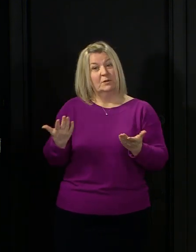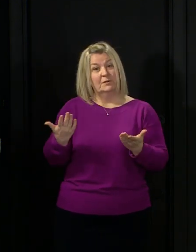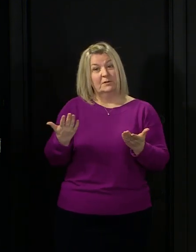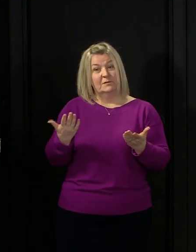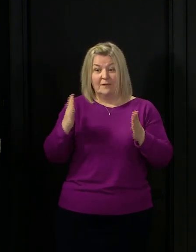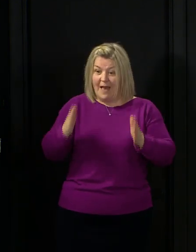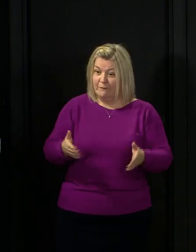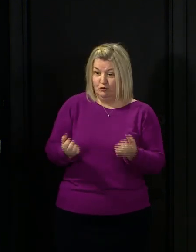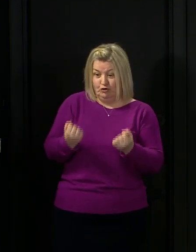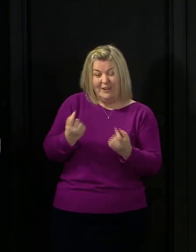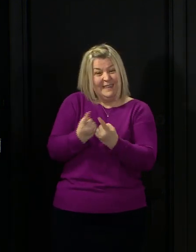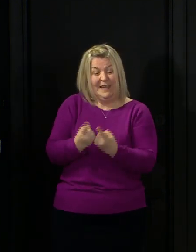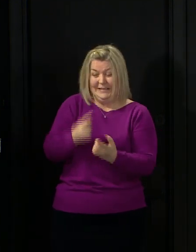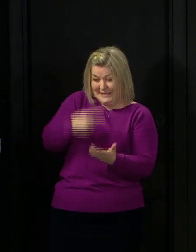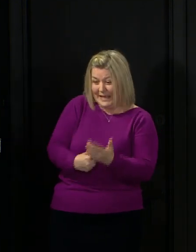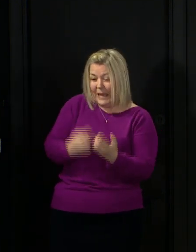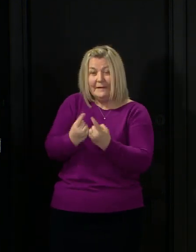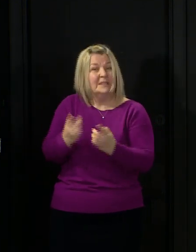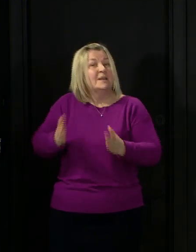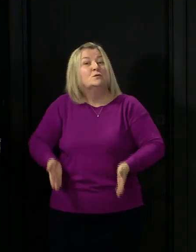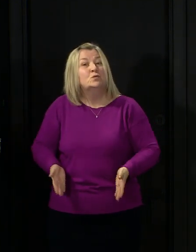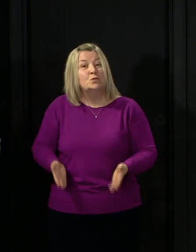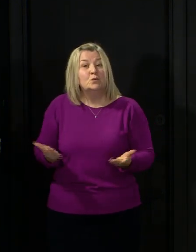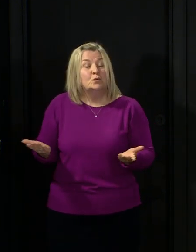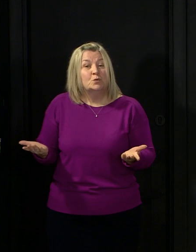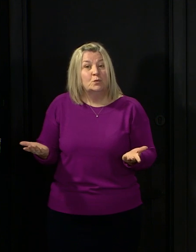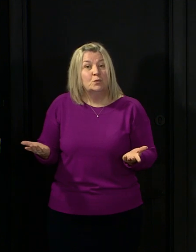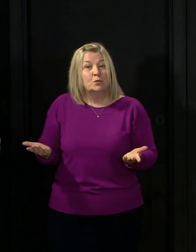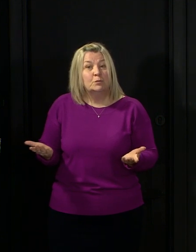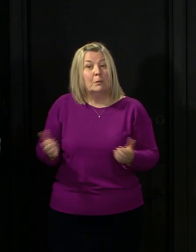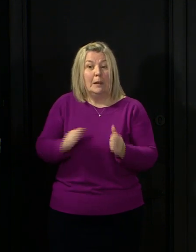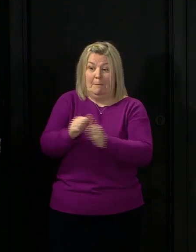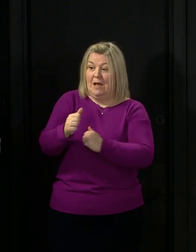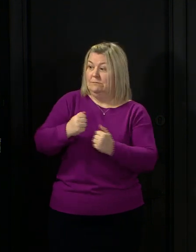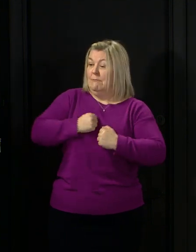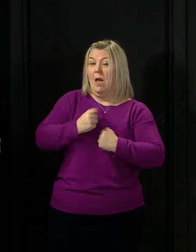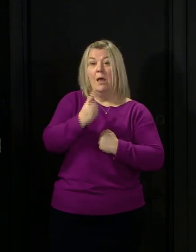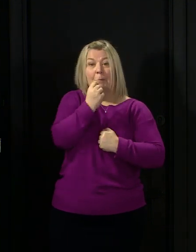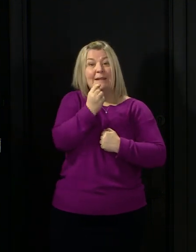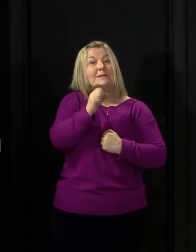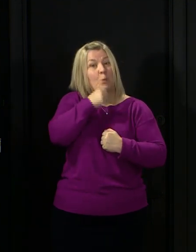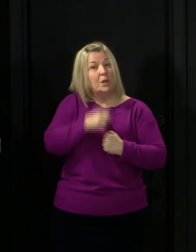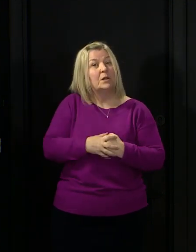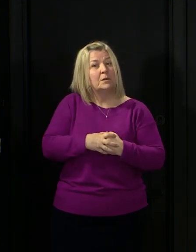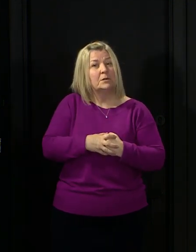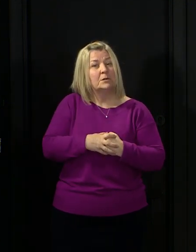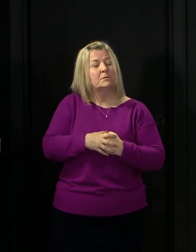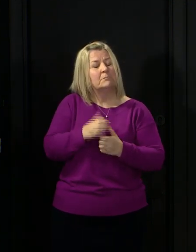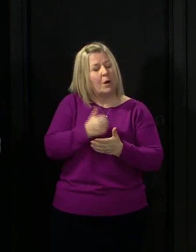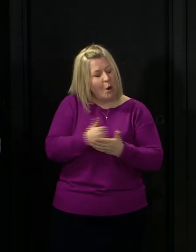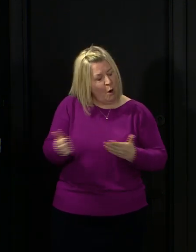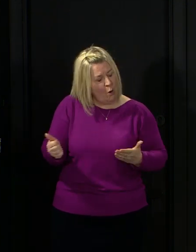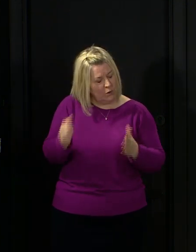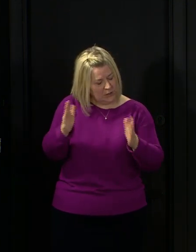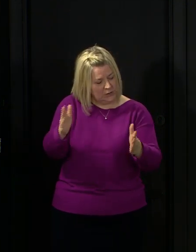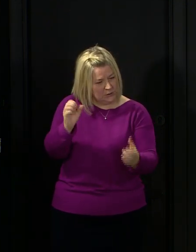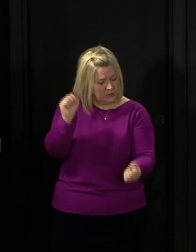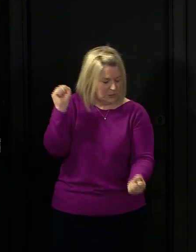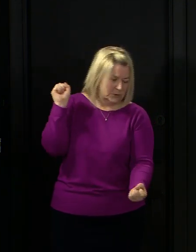these judgements in good faith to the best of my ability. And always putting at the forefront